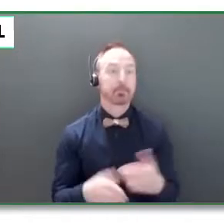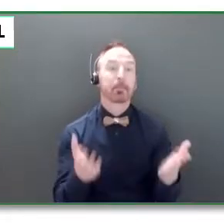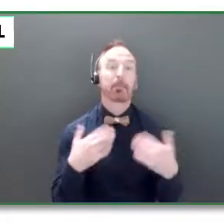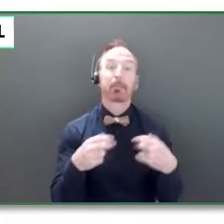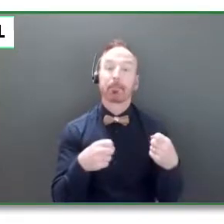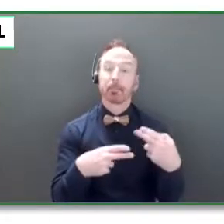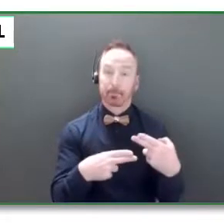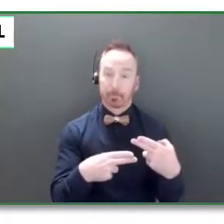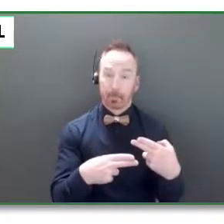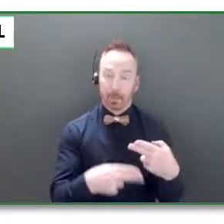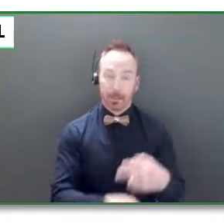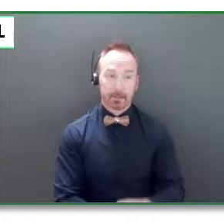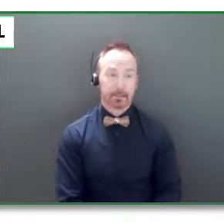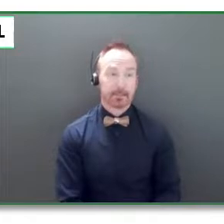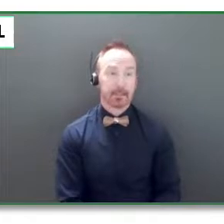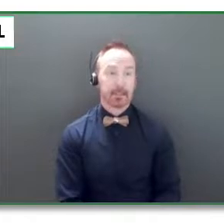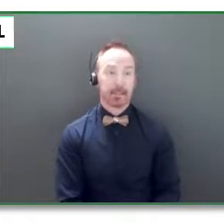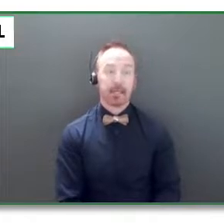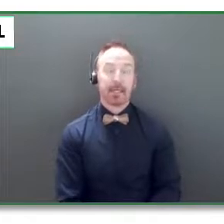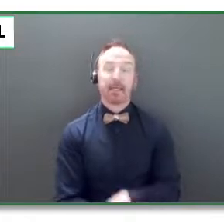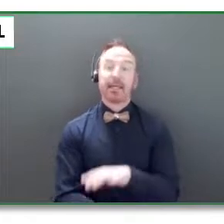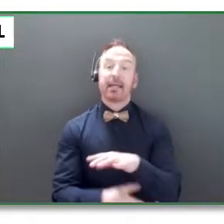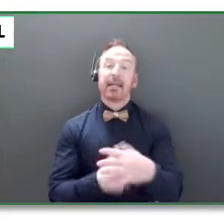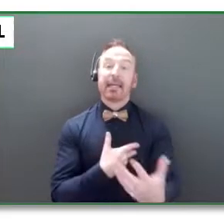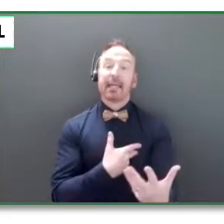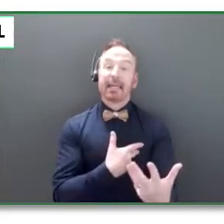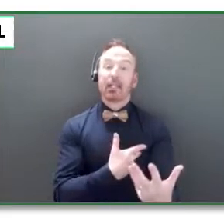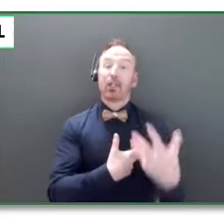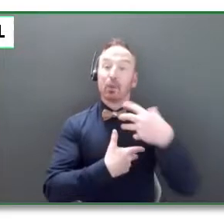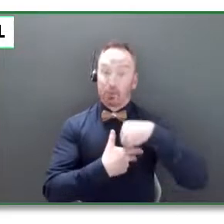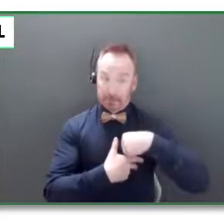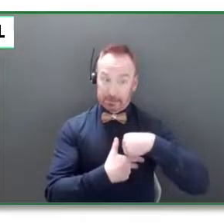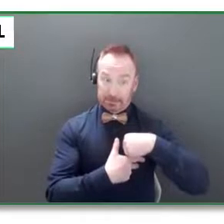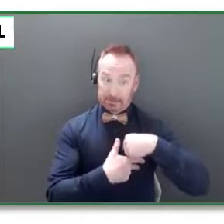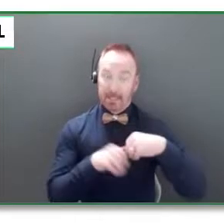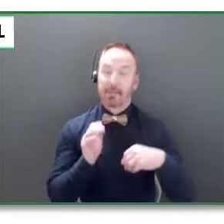Inclusion is more complex than universal design or